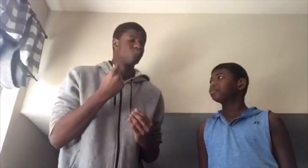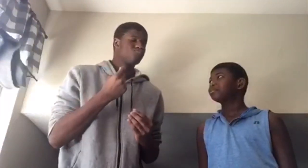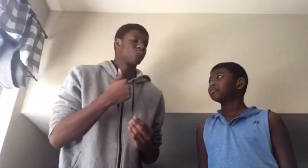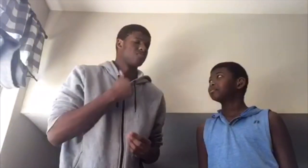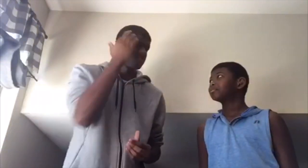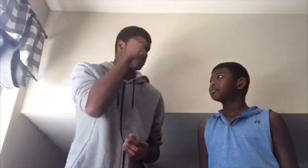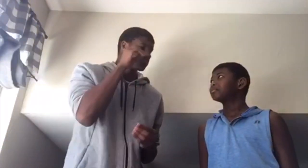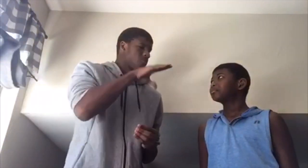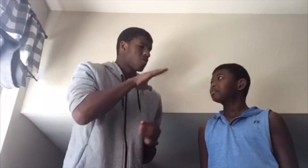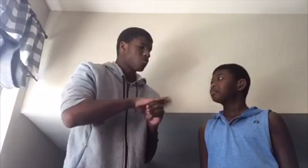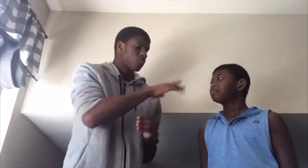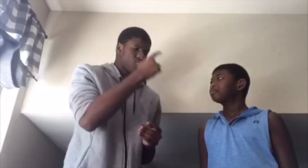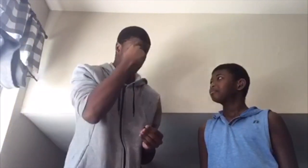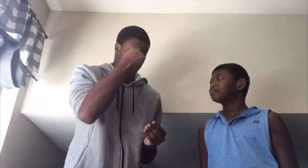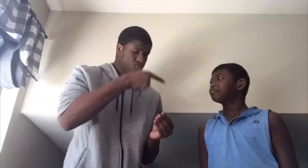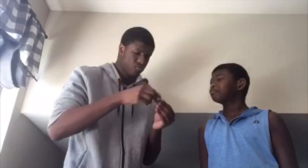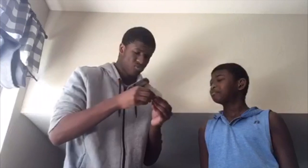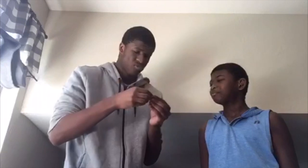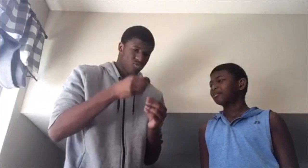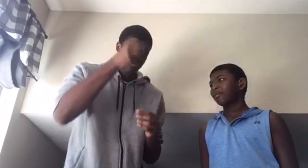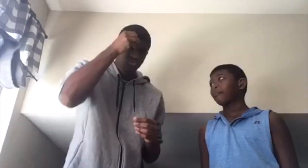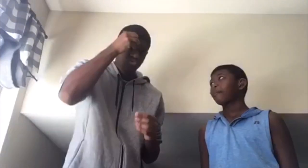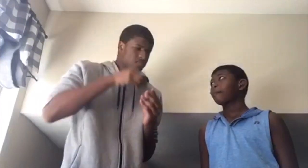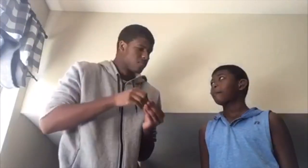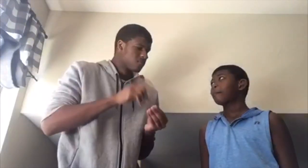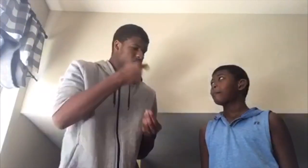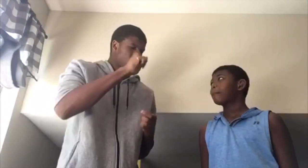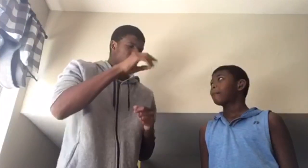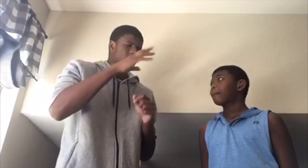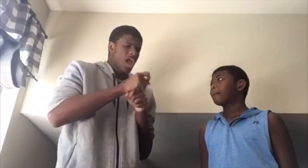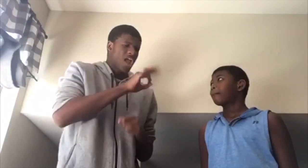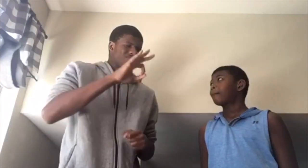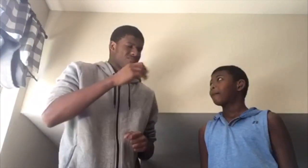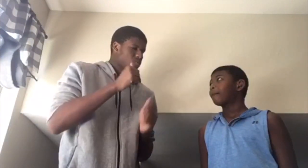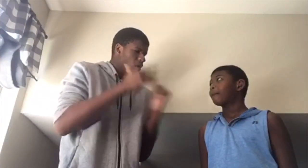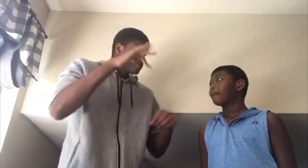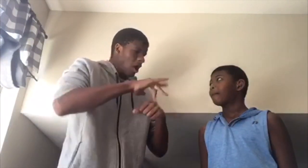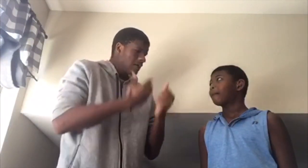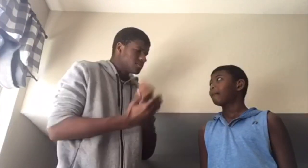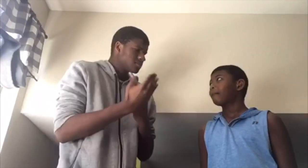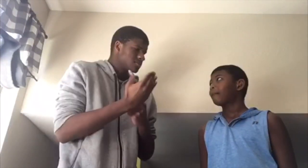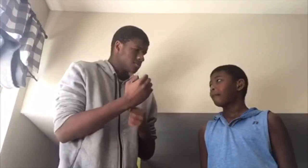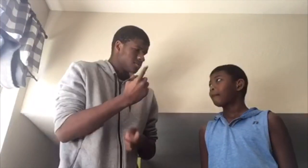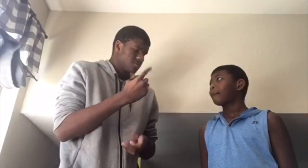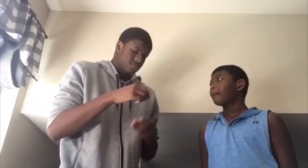Okay, I will put the penny on your forehead… you must try to get it off without your hands.